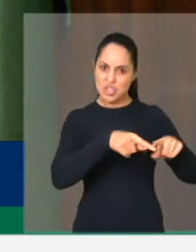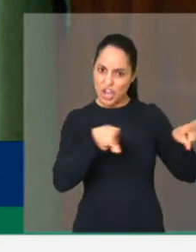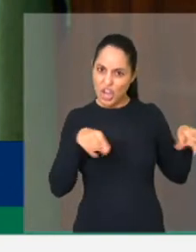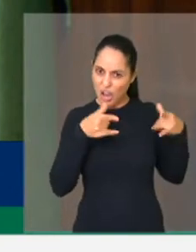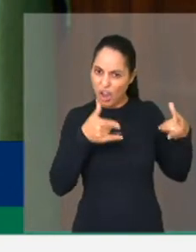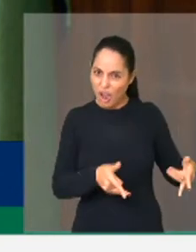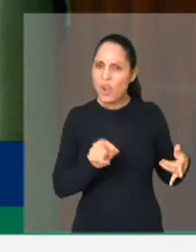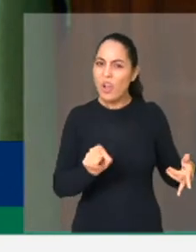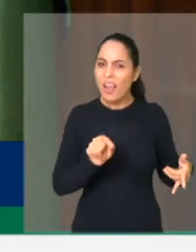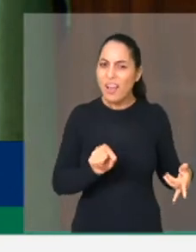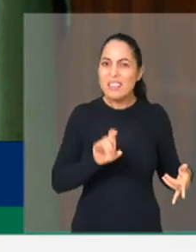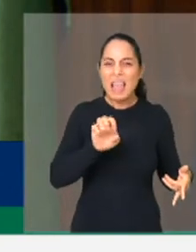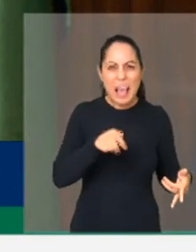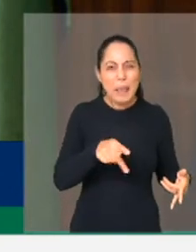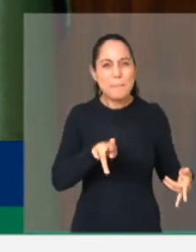SENHORES NA PANDEMIA. QUEM COZINHA COMIDA DOS SENHORES NA